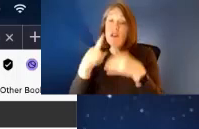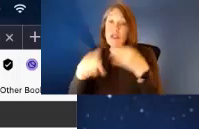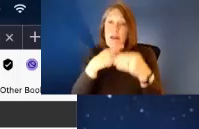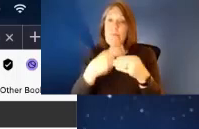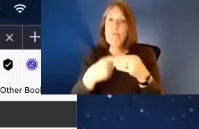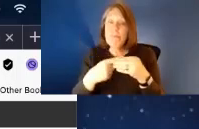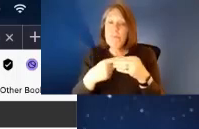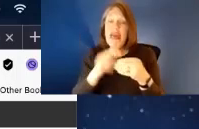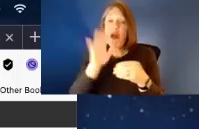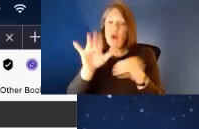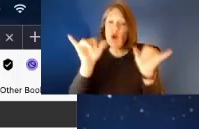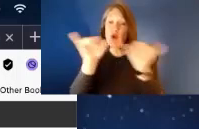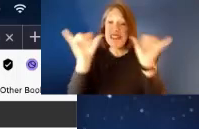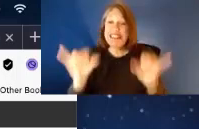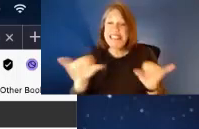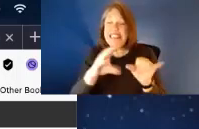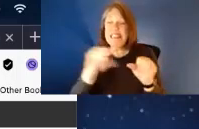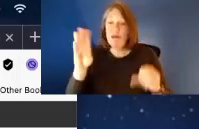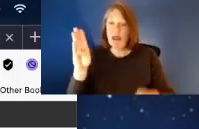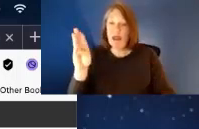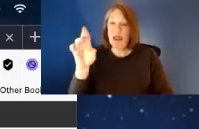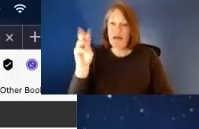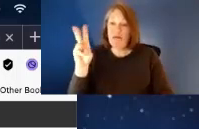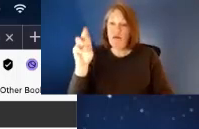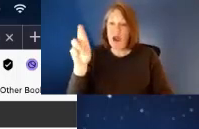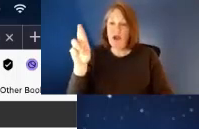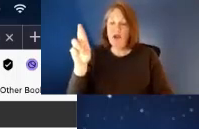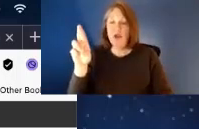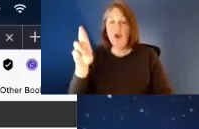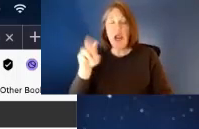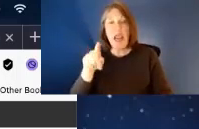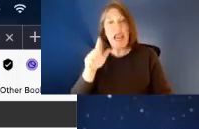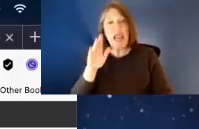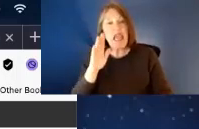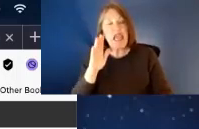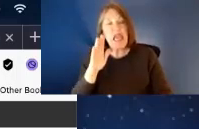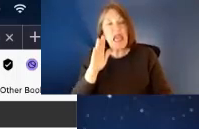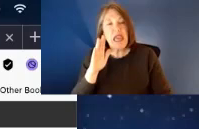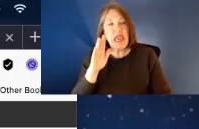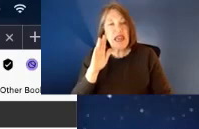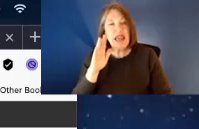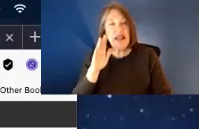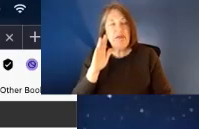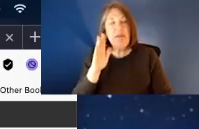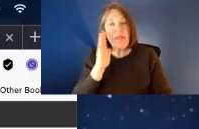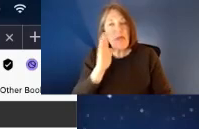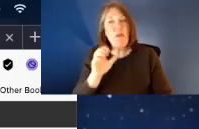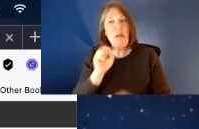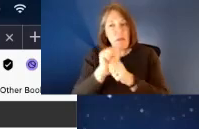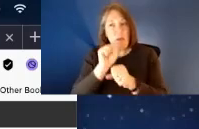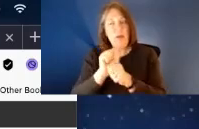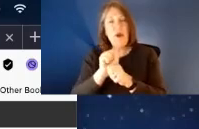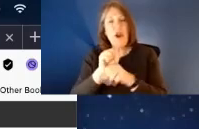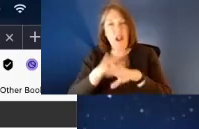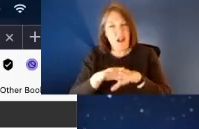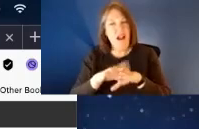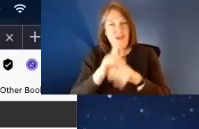your system and browser. 06:49:36 It will work on just about any system,